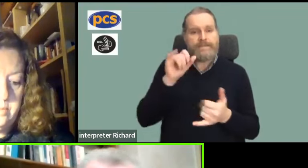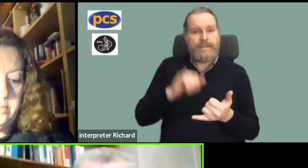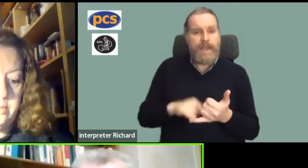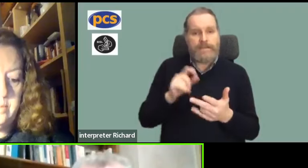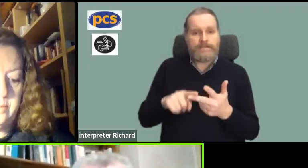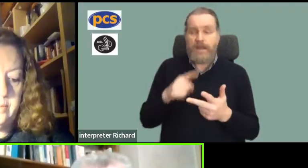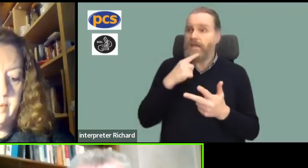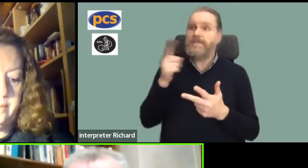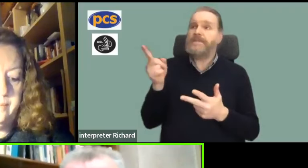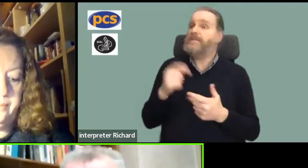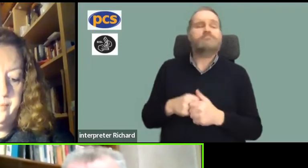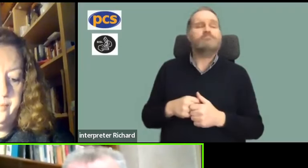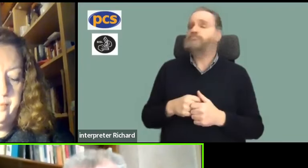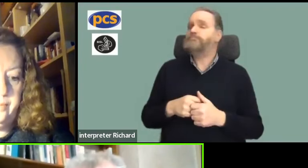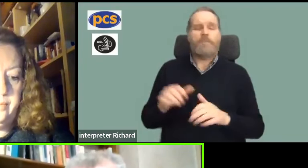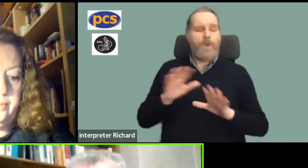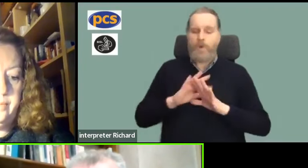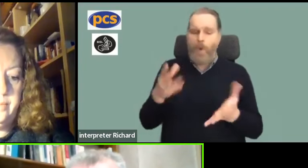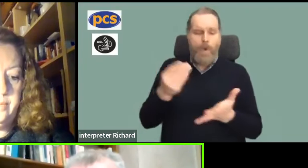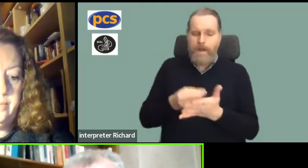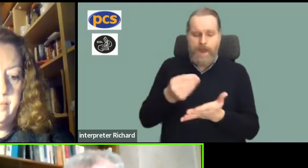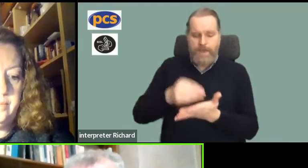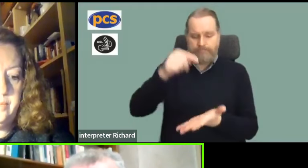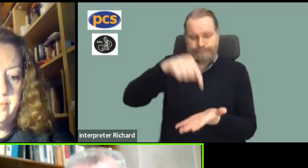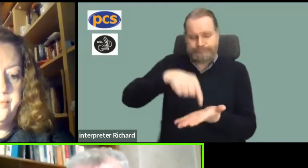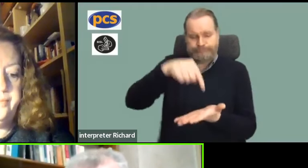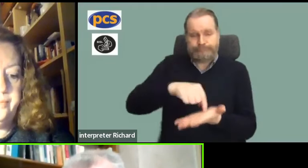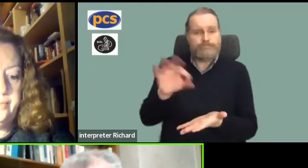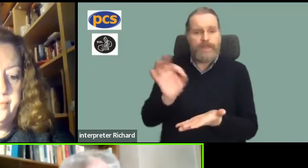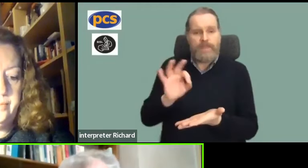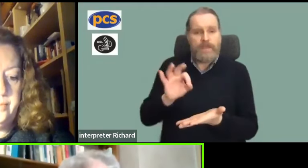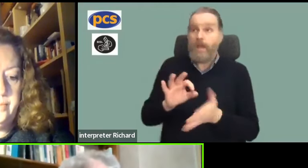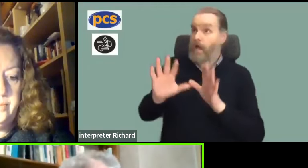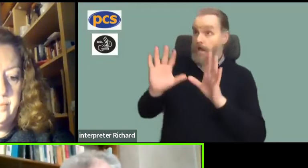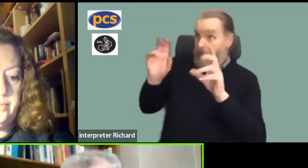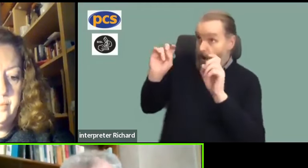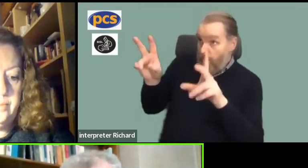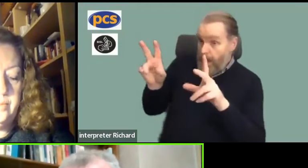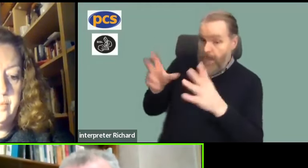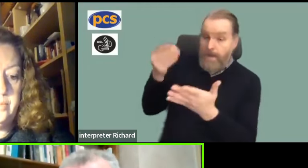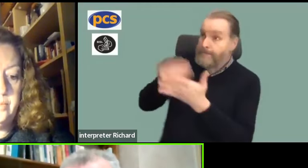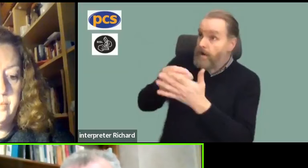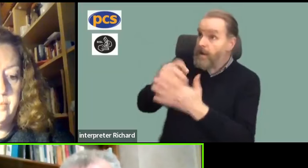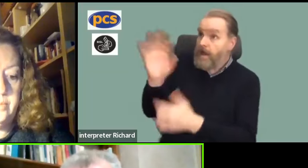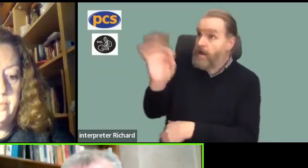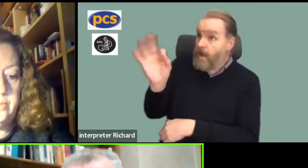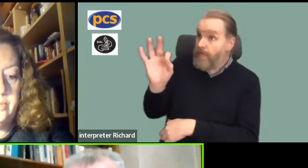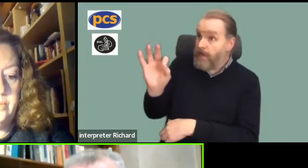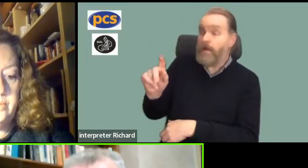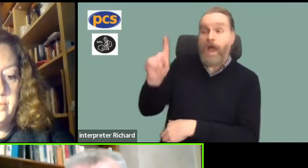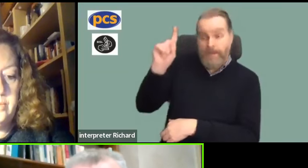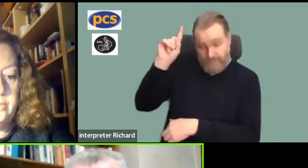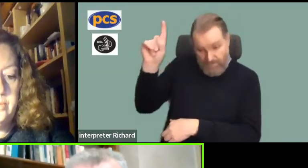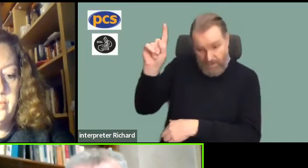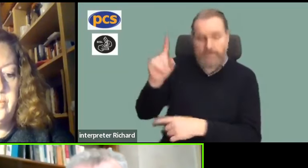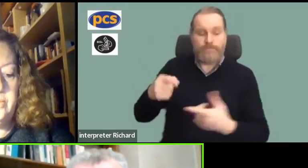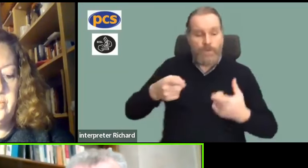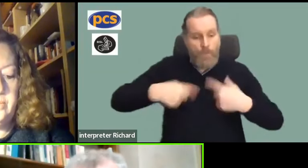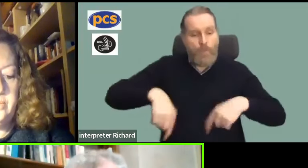for Pcs. Members that remains their position. So now we have to show them that the price of them, refusing to deal with this crisis will